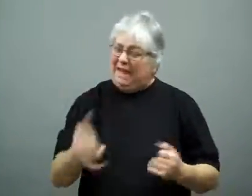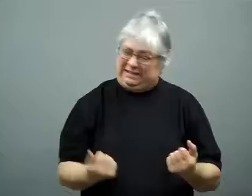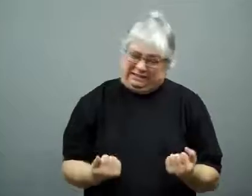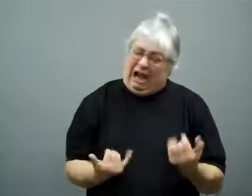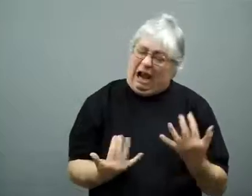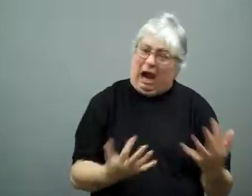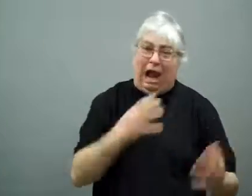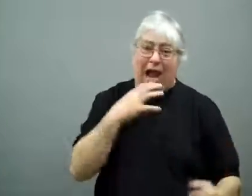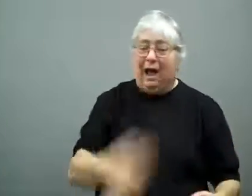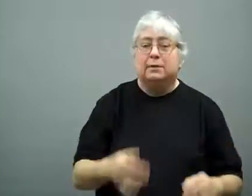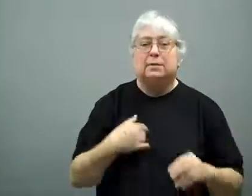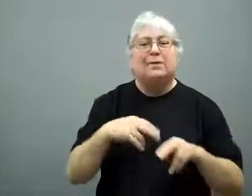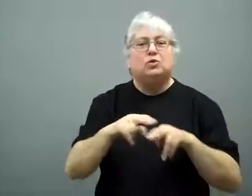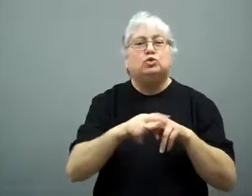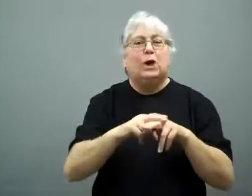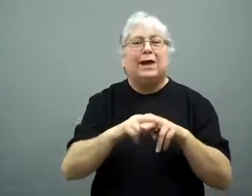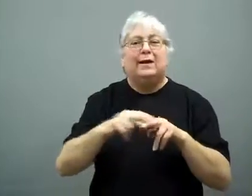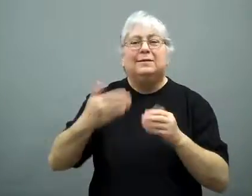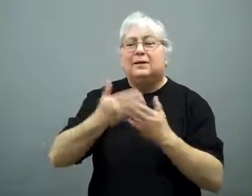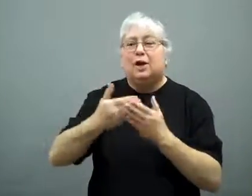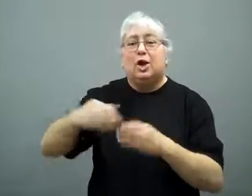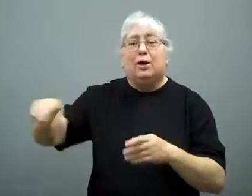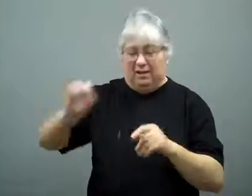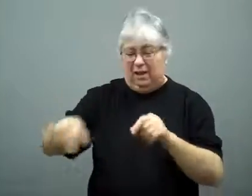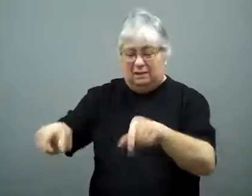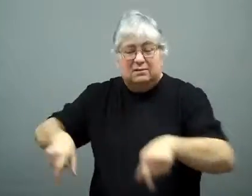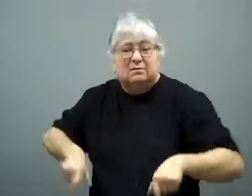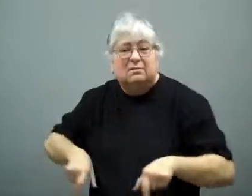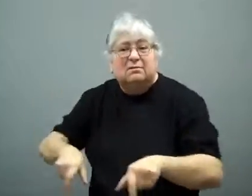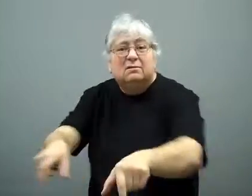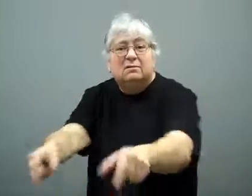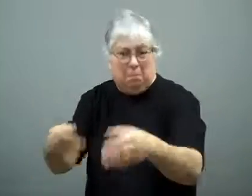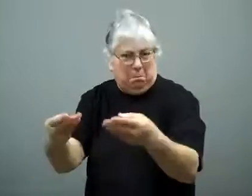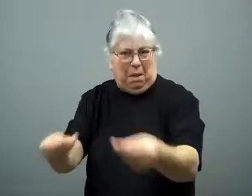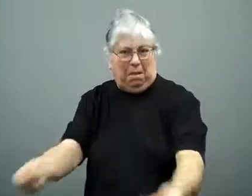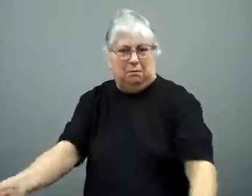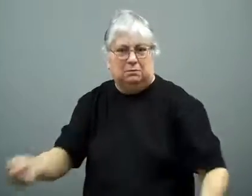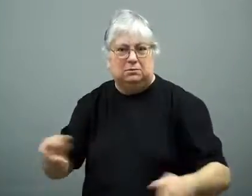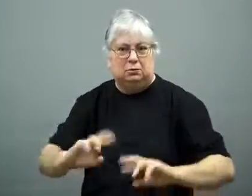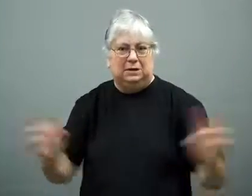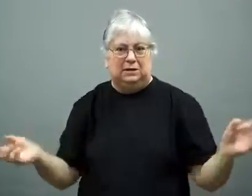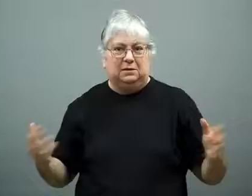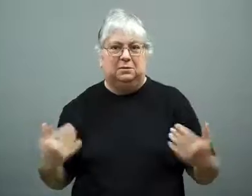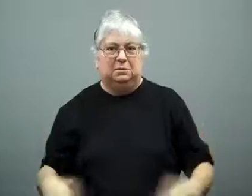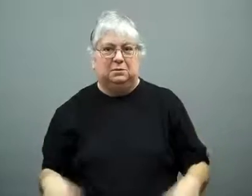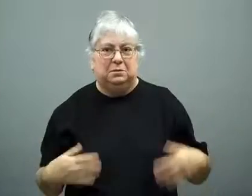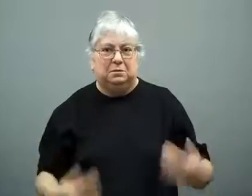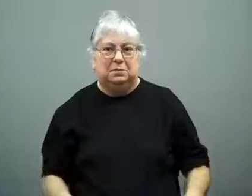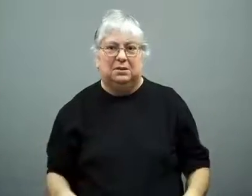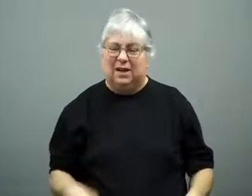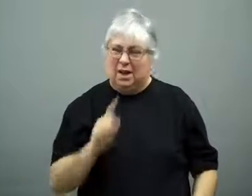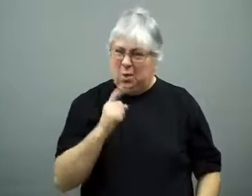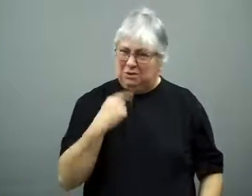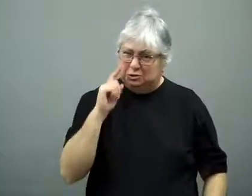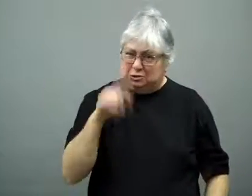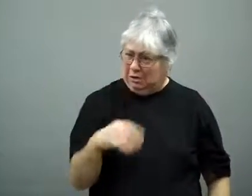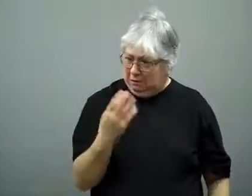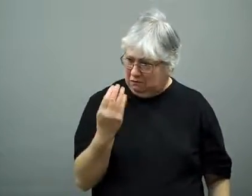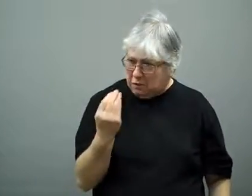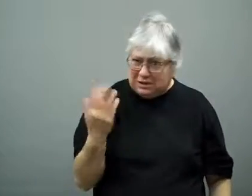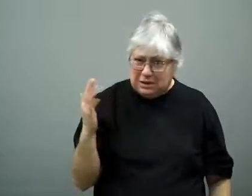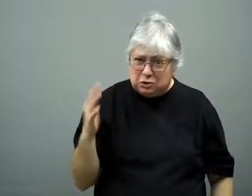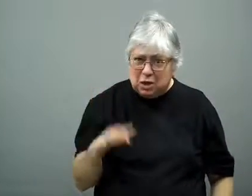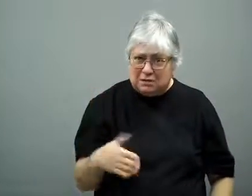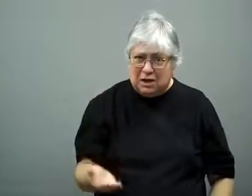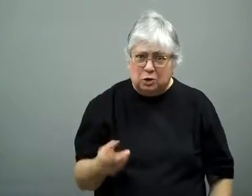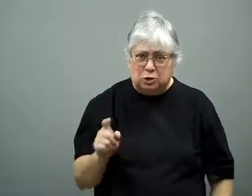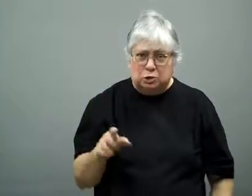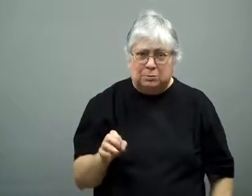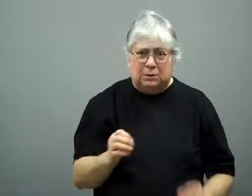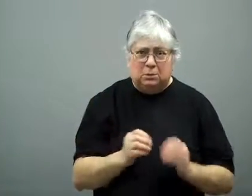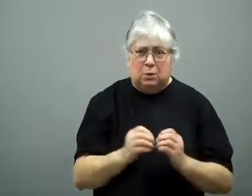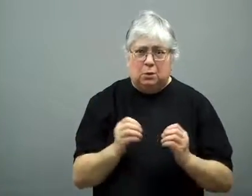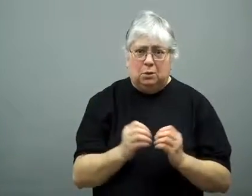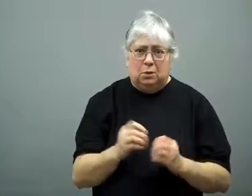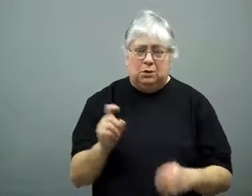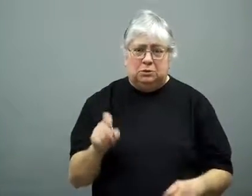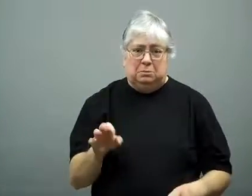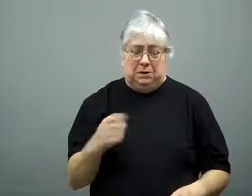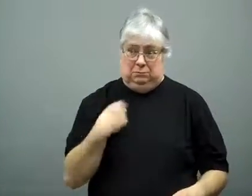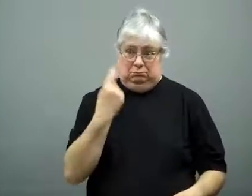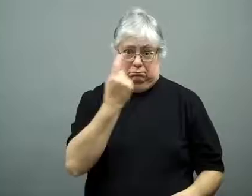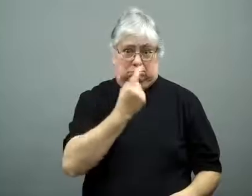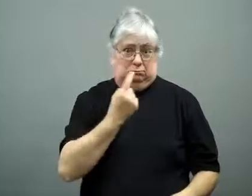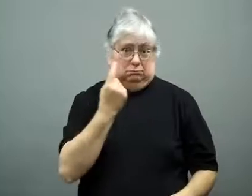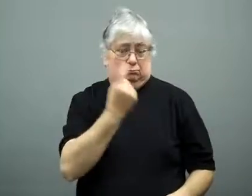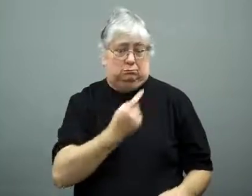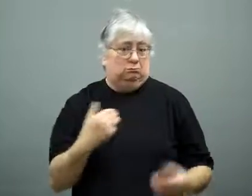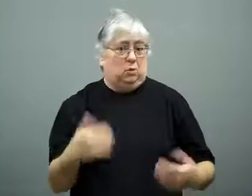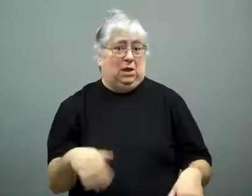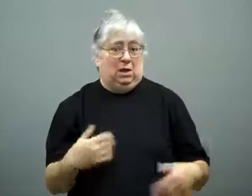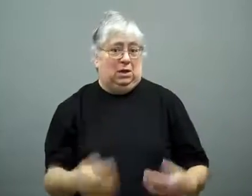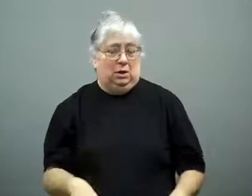The fire was so hot that train tracks were melted.